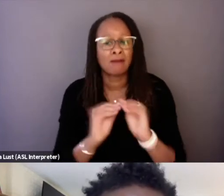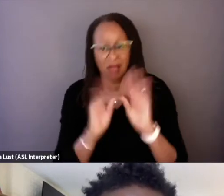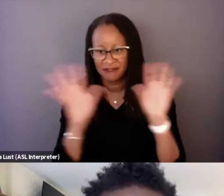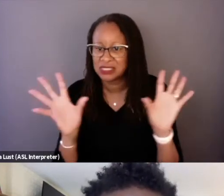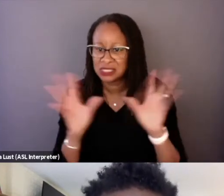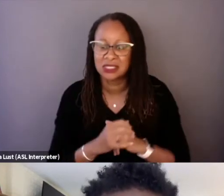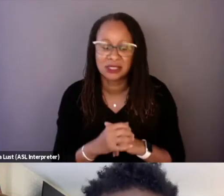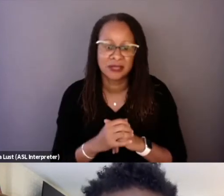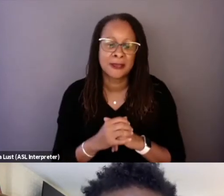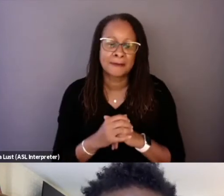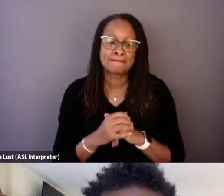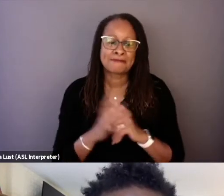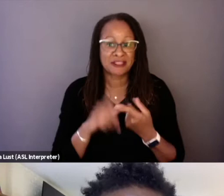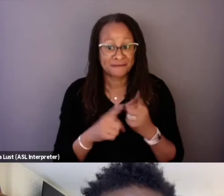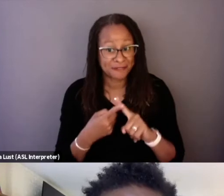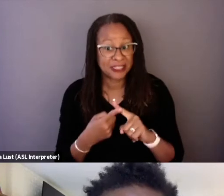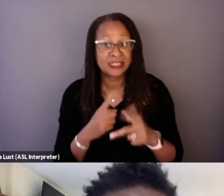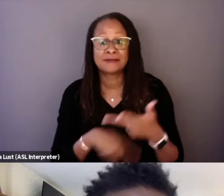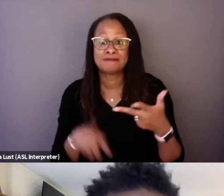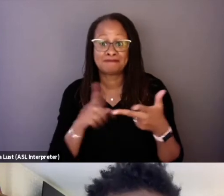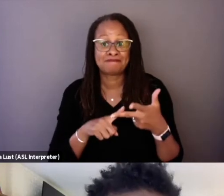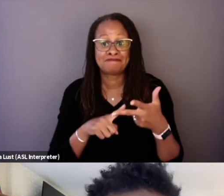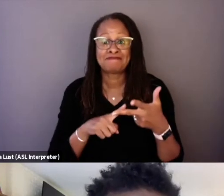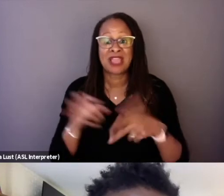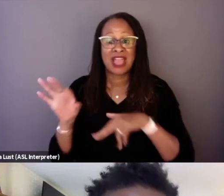the friends, her fiancé Kenny,